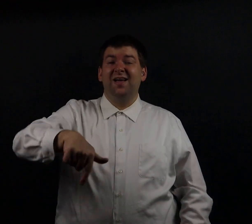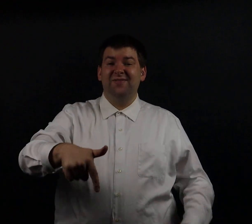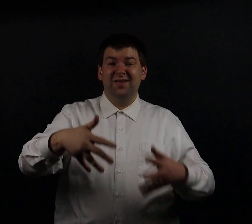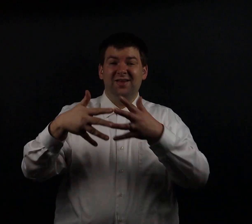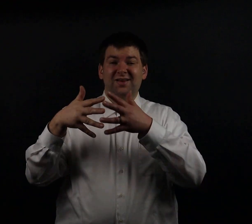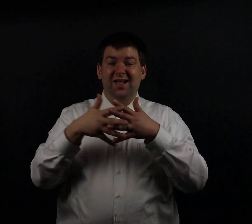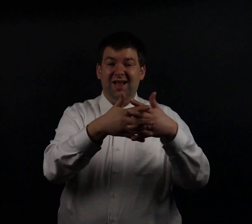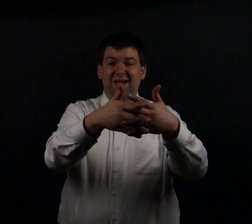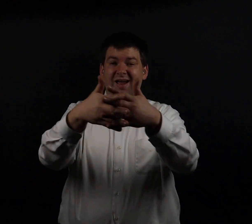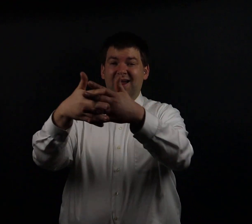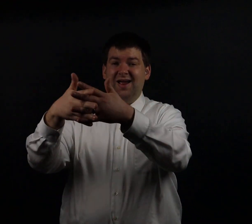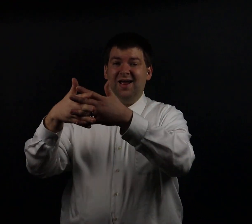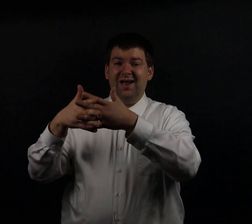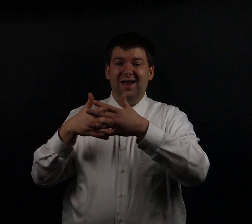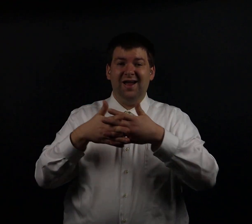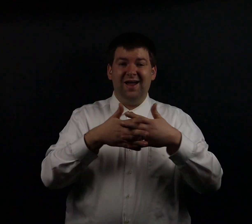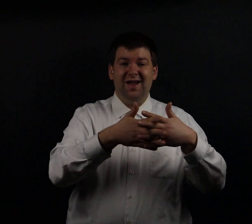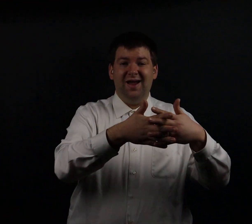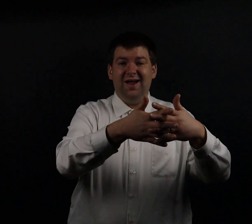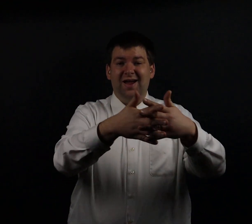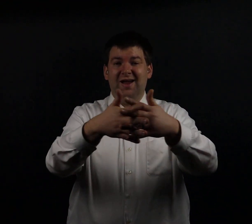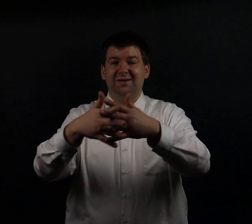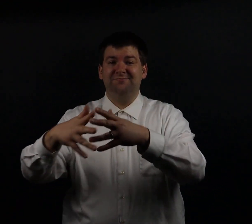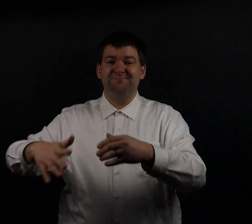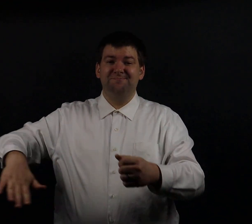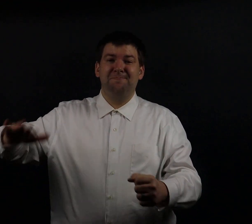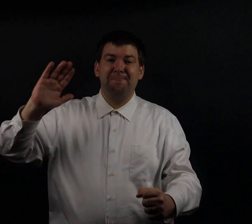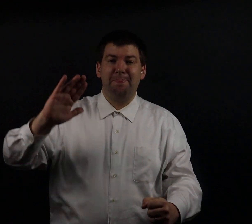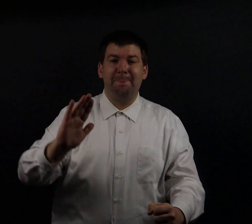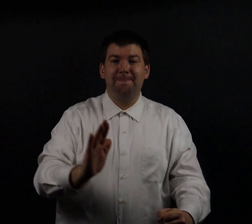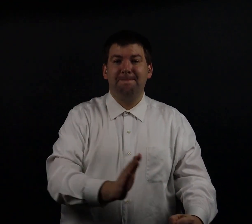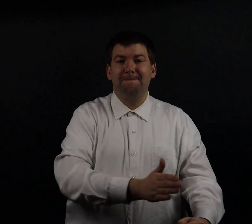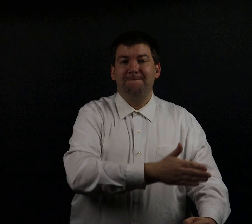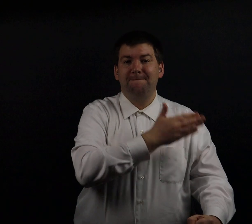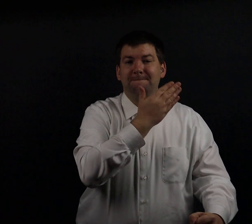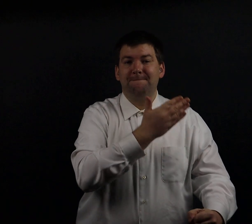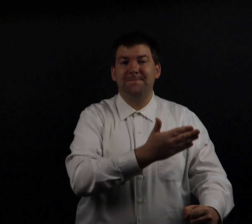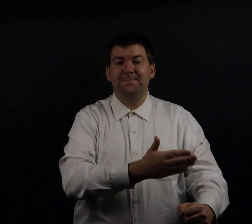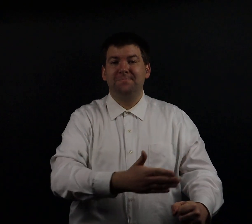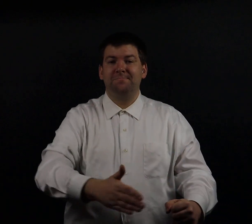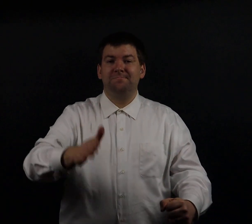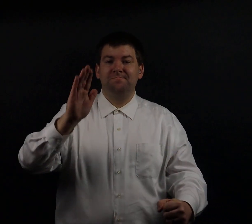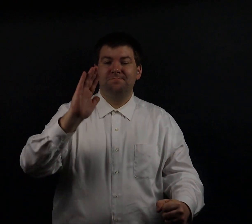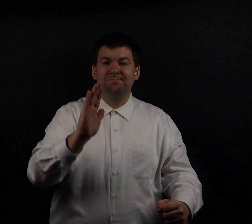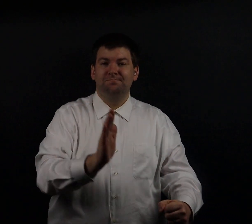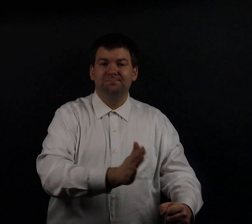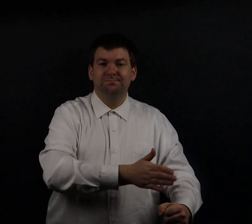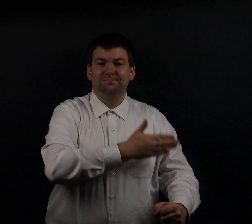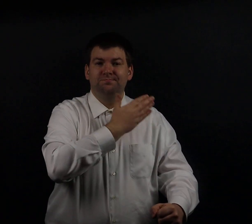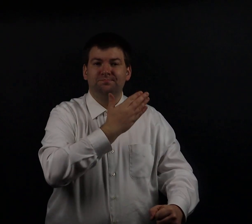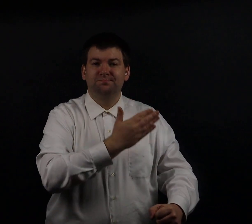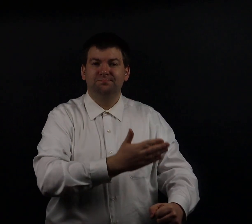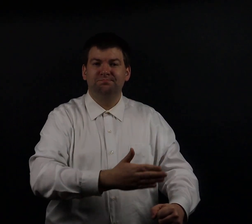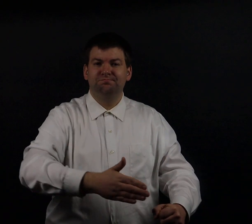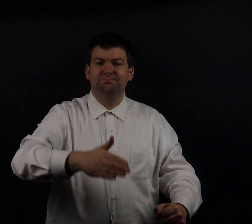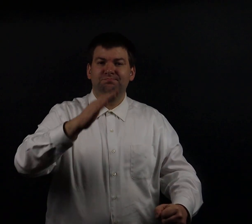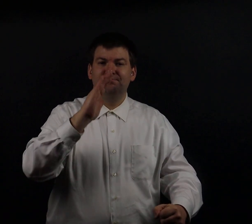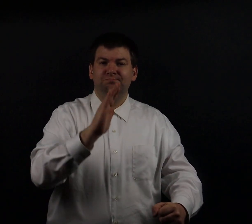I love this land. Music Playing